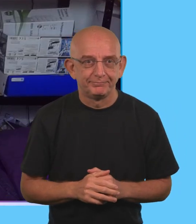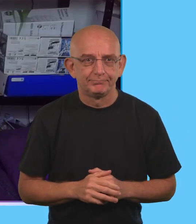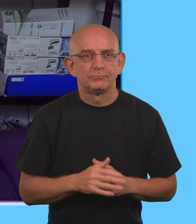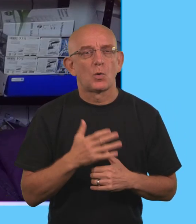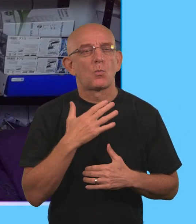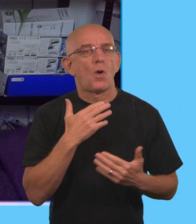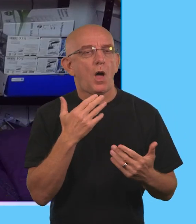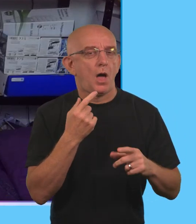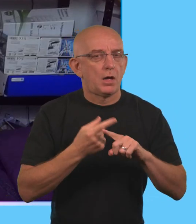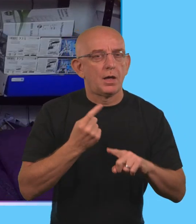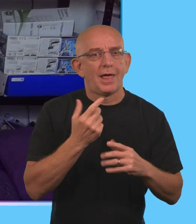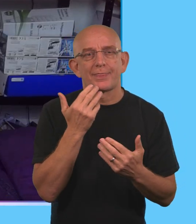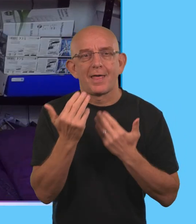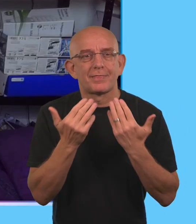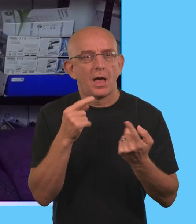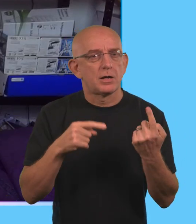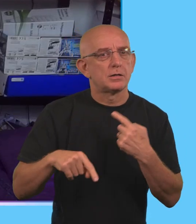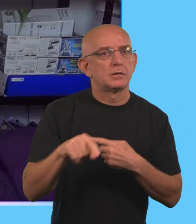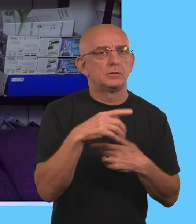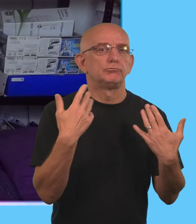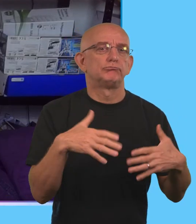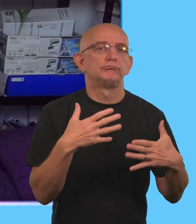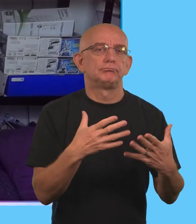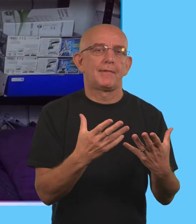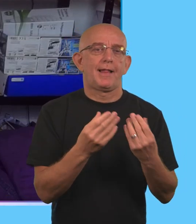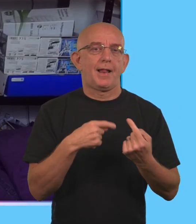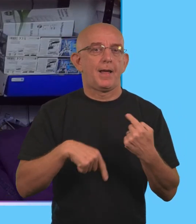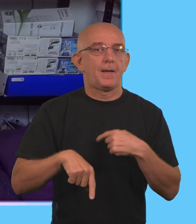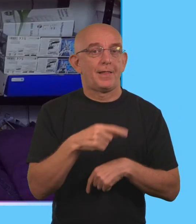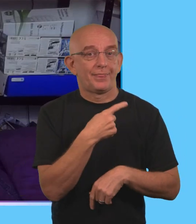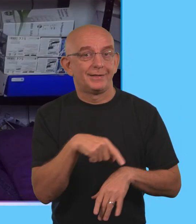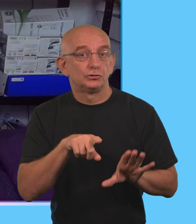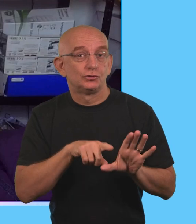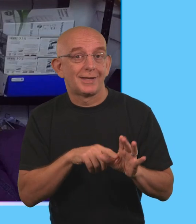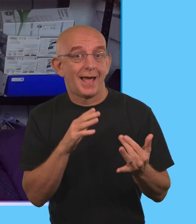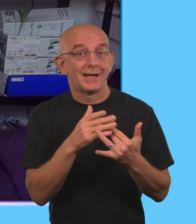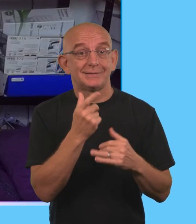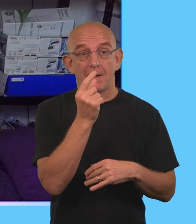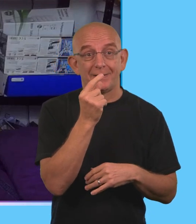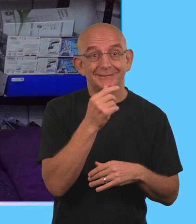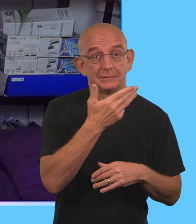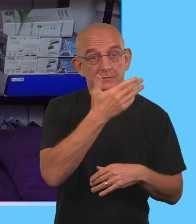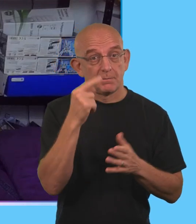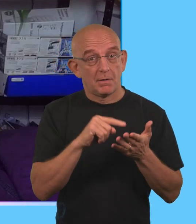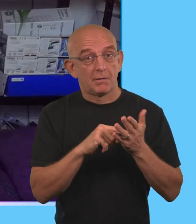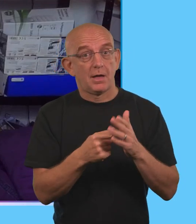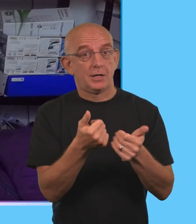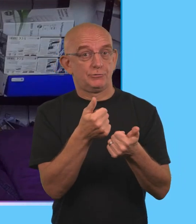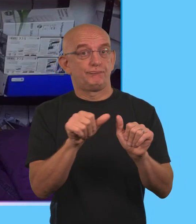I want to very quickly thank everyone whose work allowed this year’s Access-Ability Summer Showcase to take place.